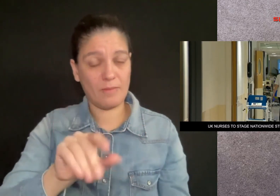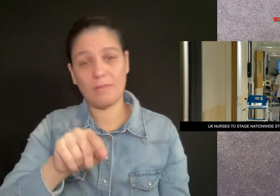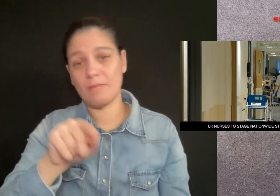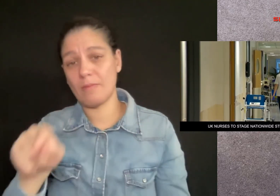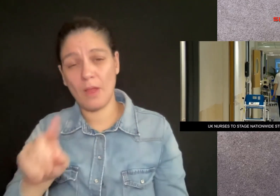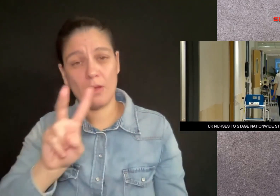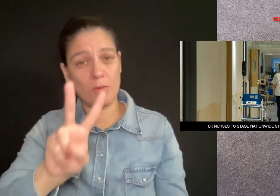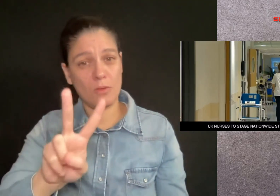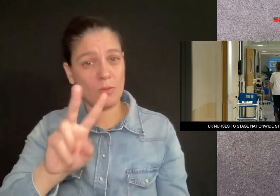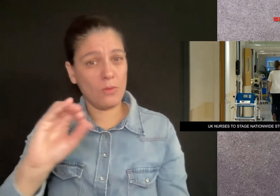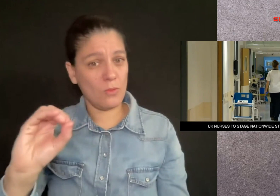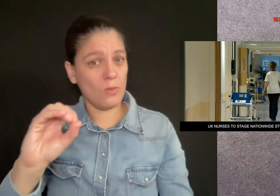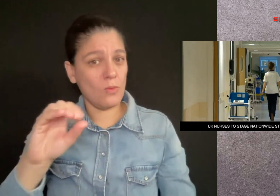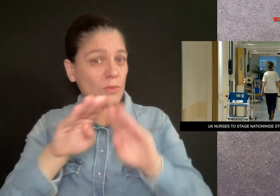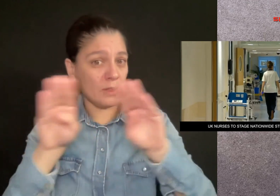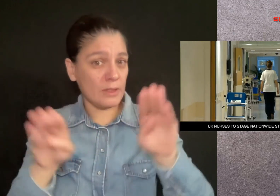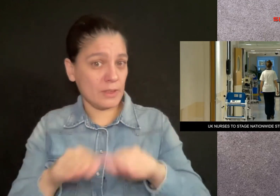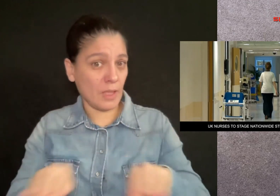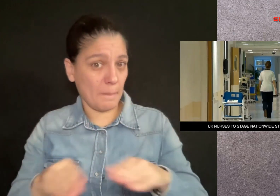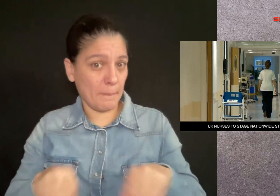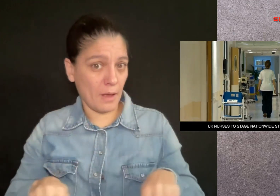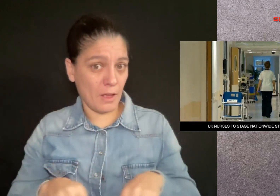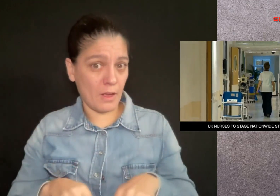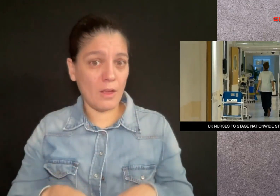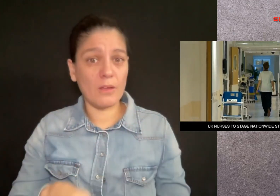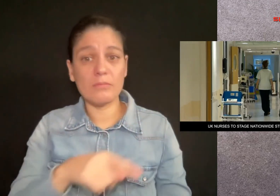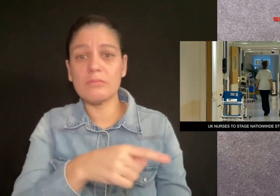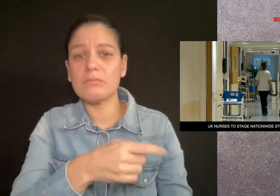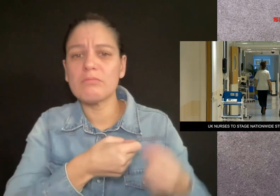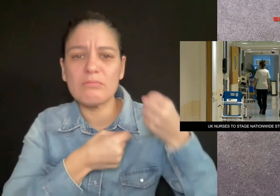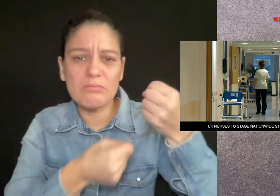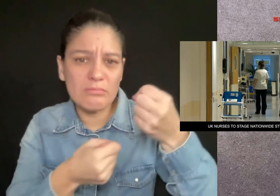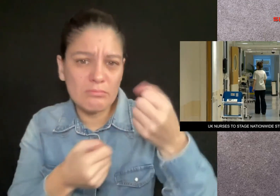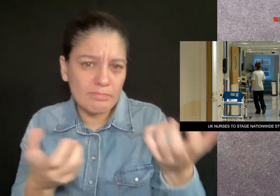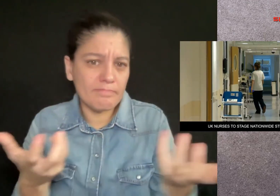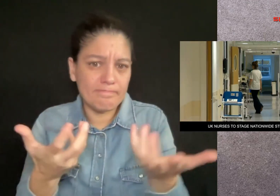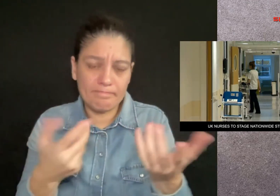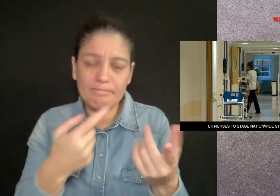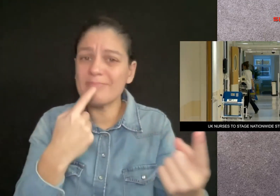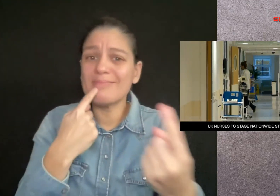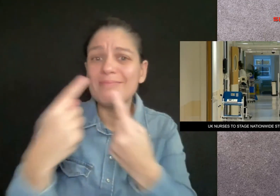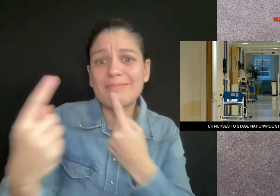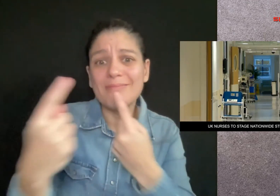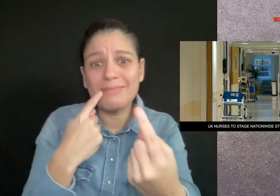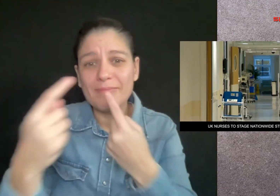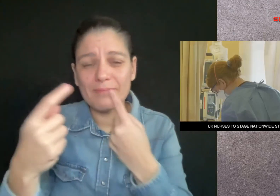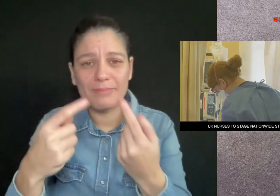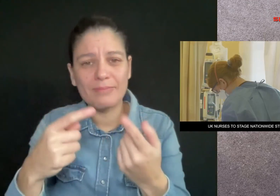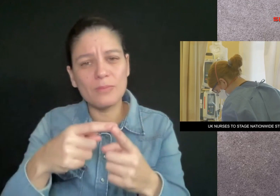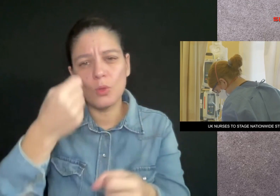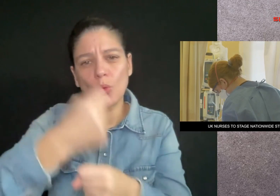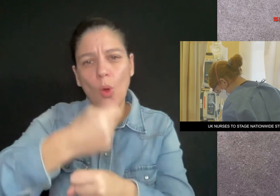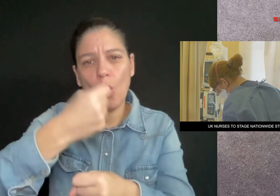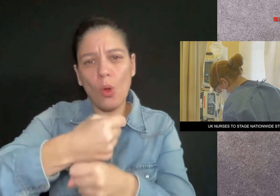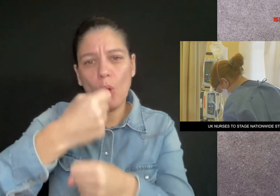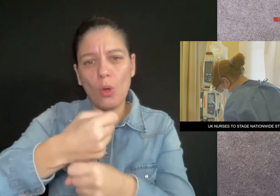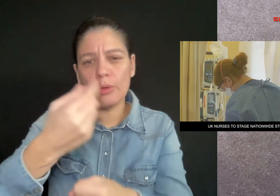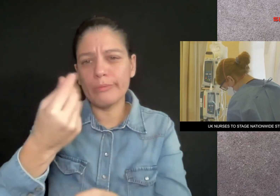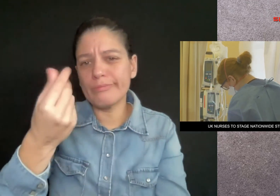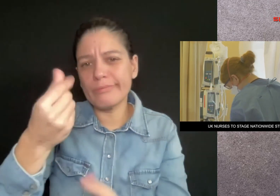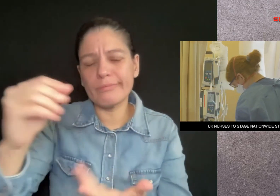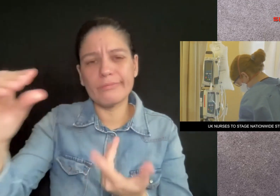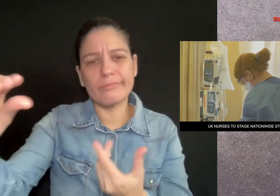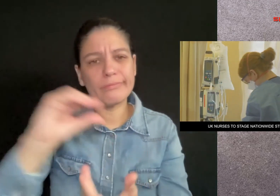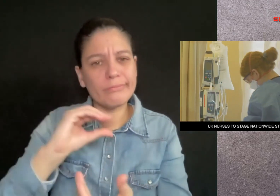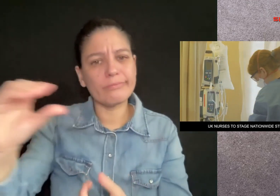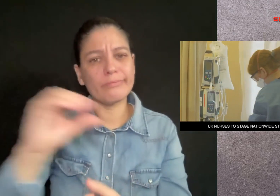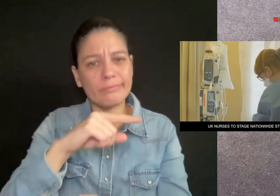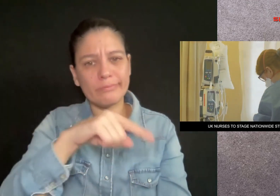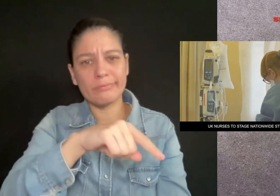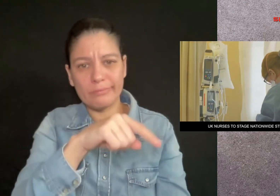15 and December 20 they are striking because negotiations on national health service (NHS)